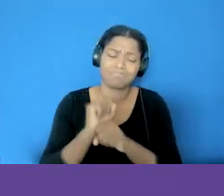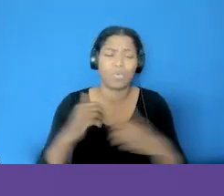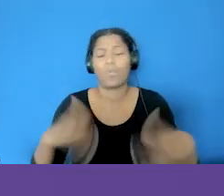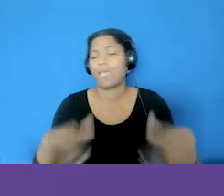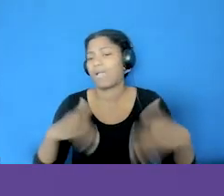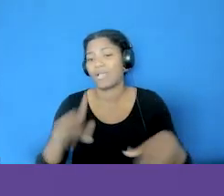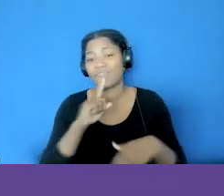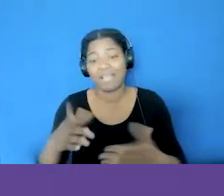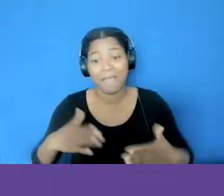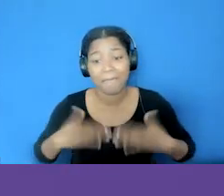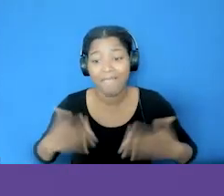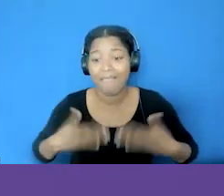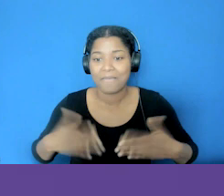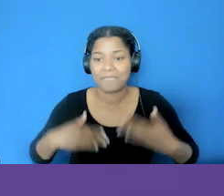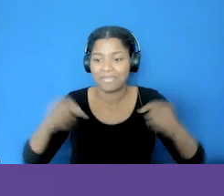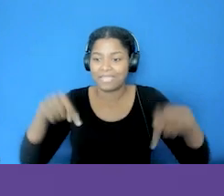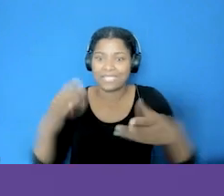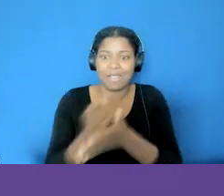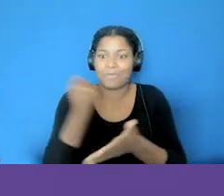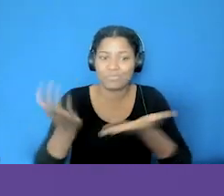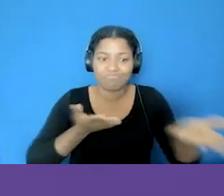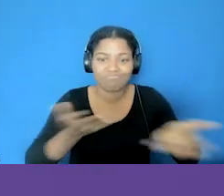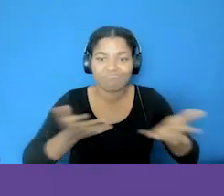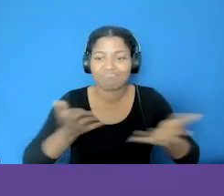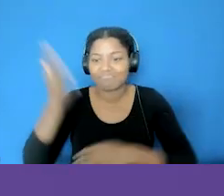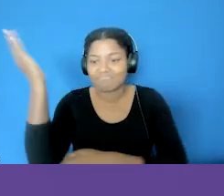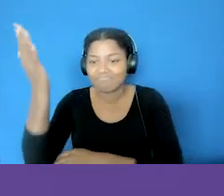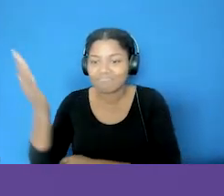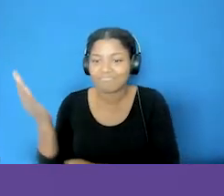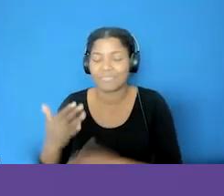And we are just so happy to have had this opportunity to speak with you all today.